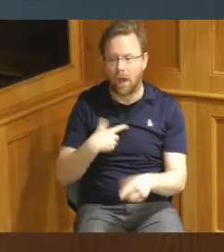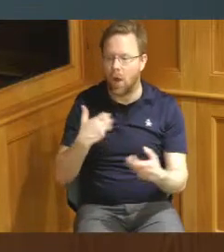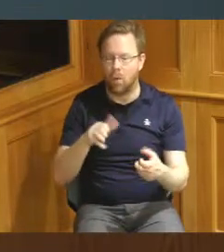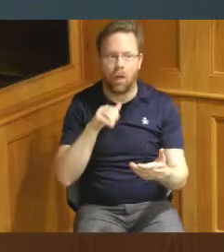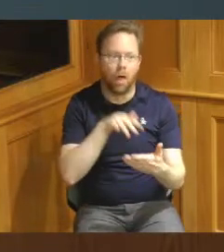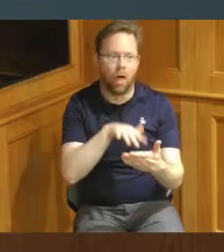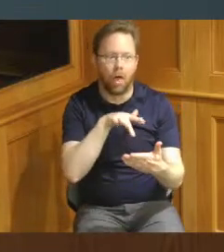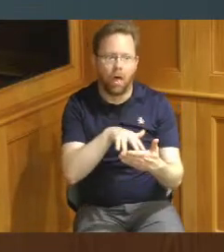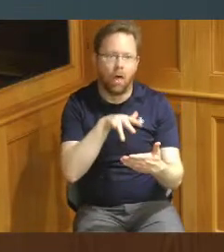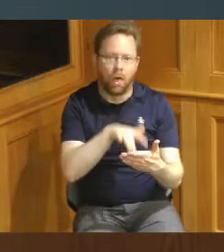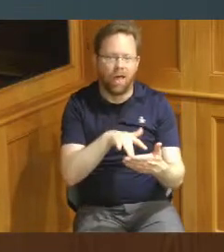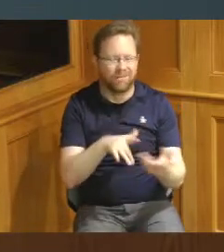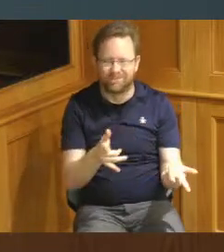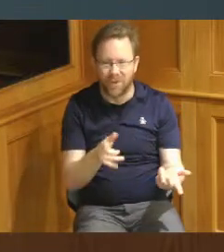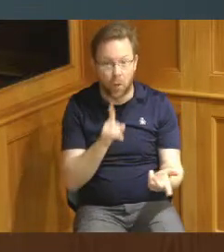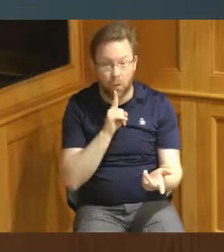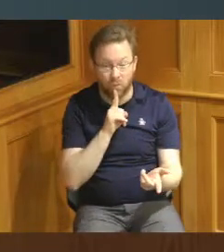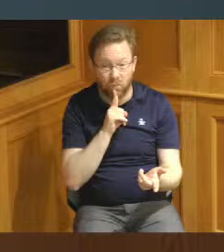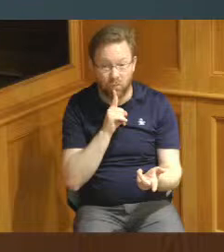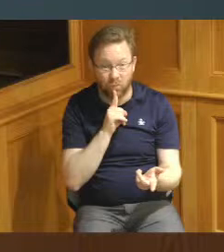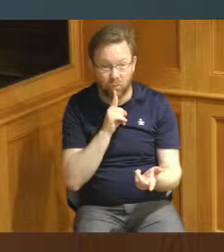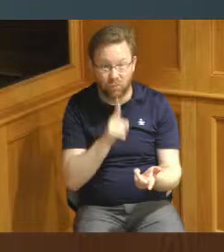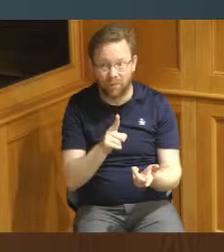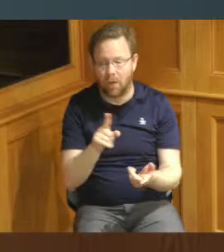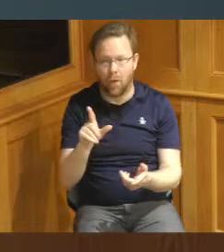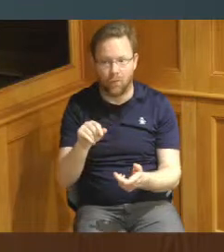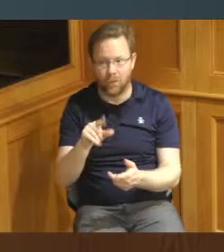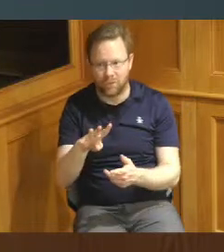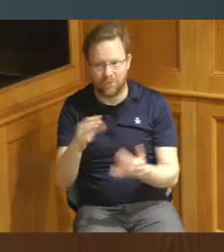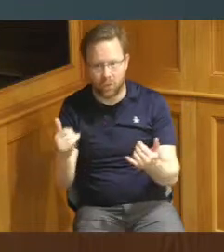there's there's definitely more opportunity out there now and we we are trying to leverage our